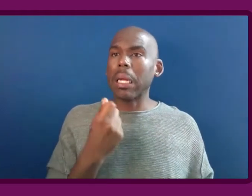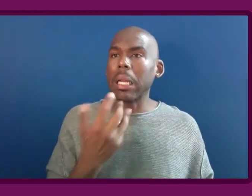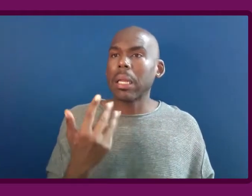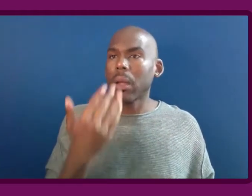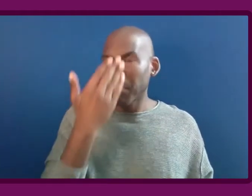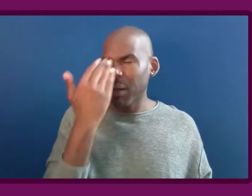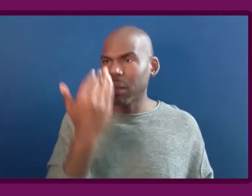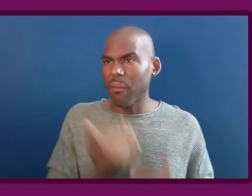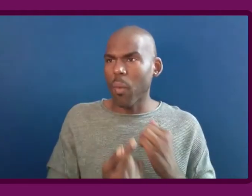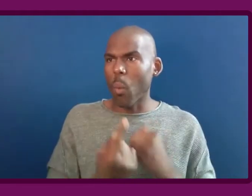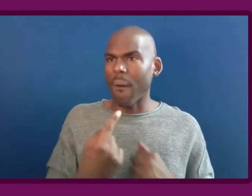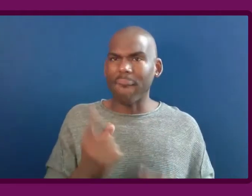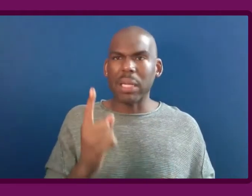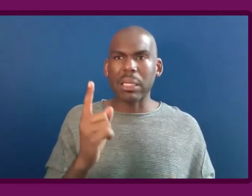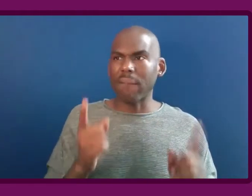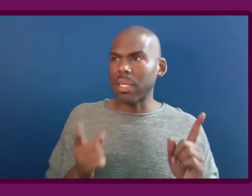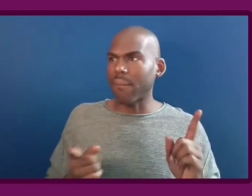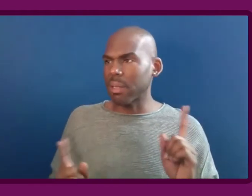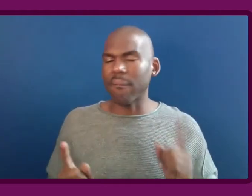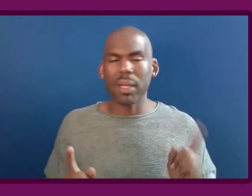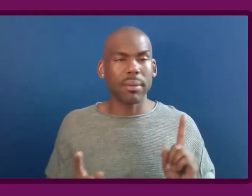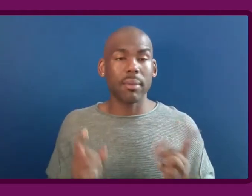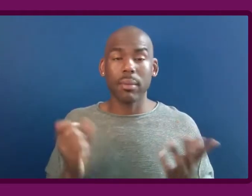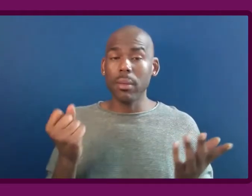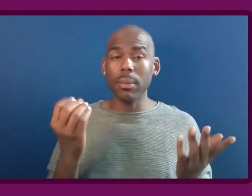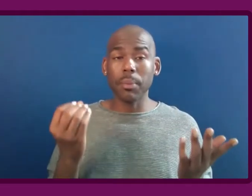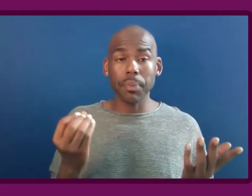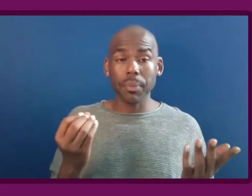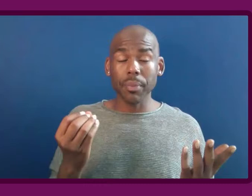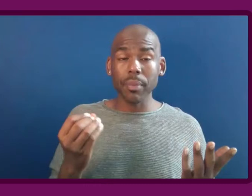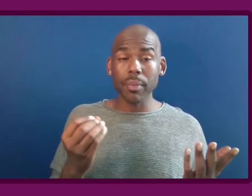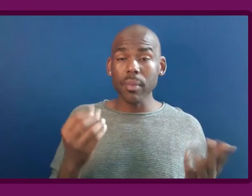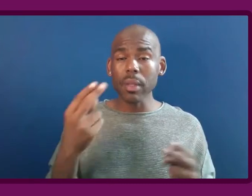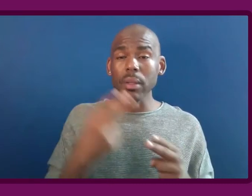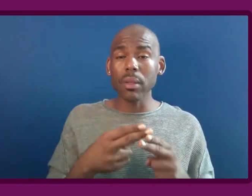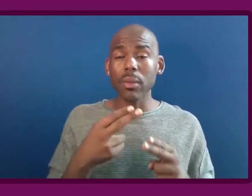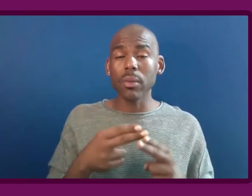anything, because everybody would get offended by everything." Over here,